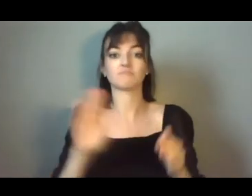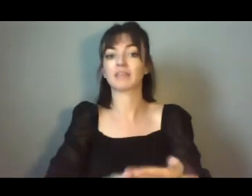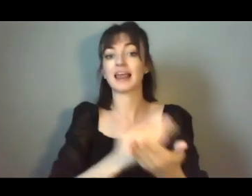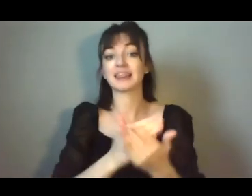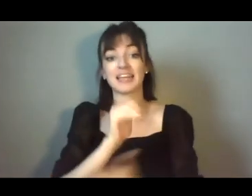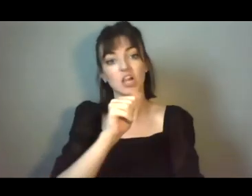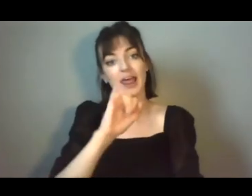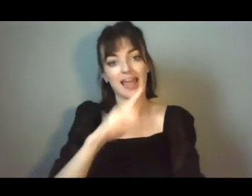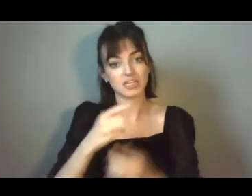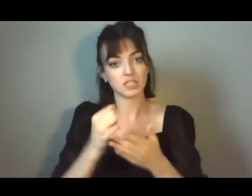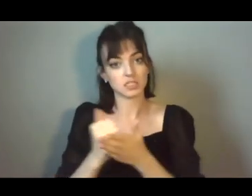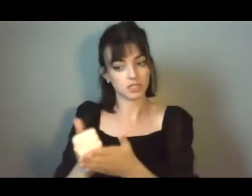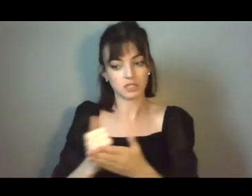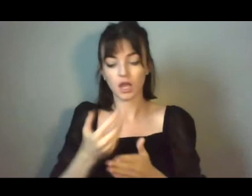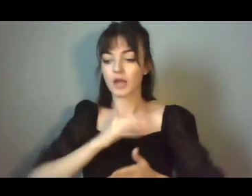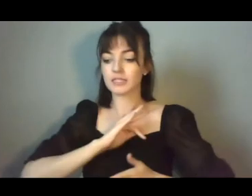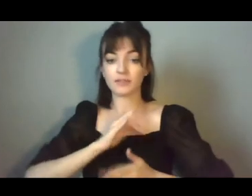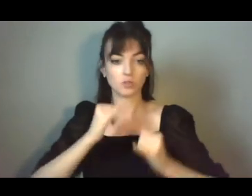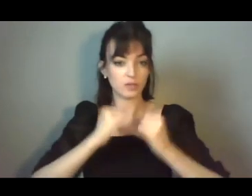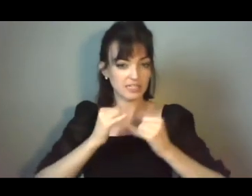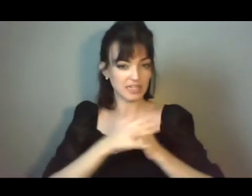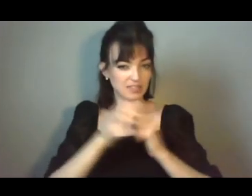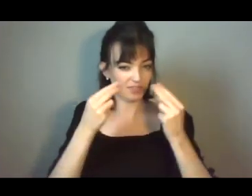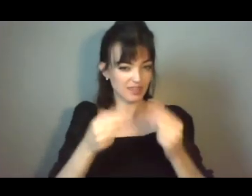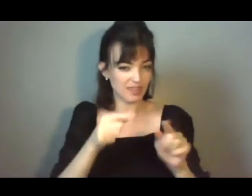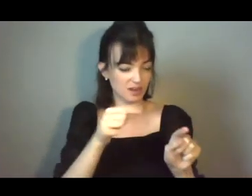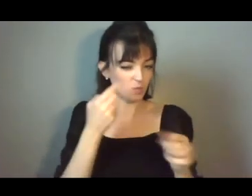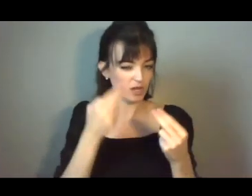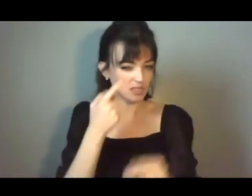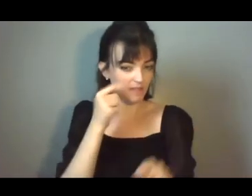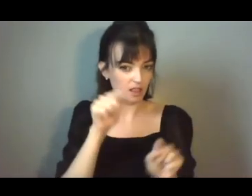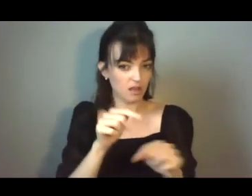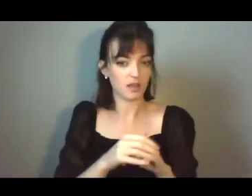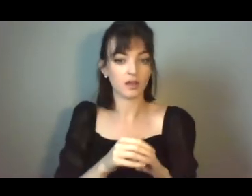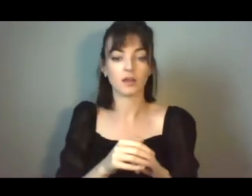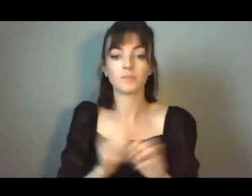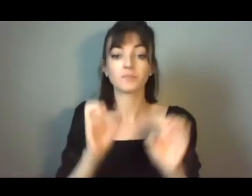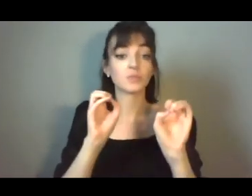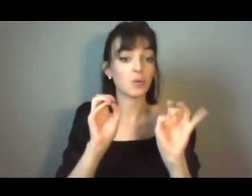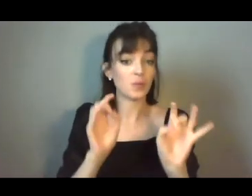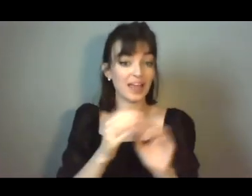and the details of that are to be worked out. >>: Thanks Áine. Somewhat related question then is